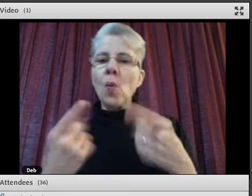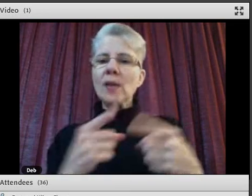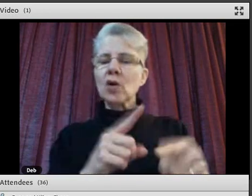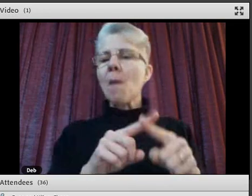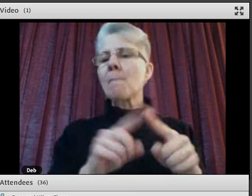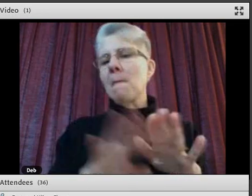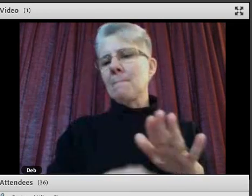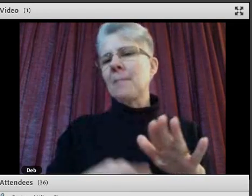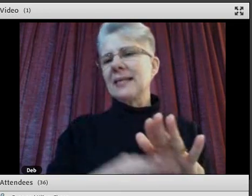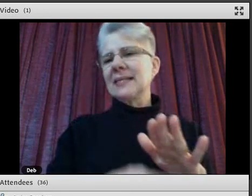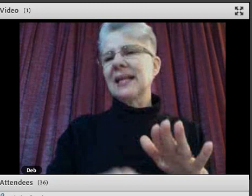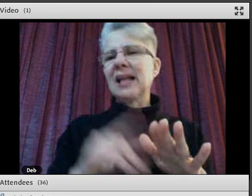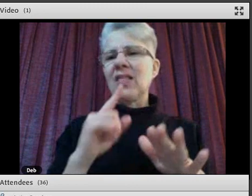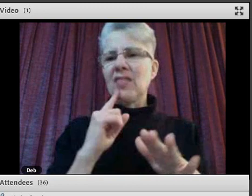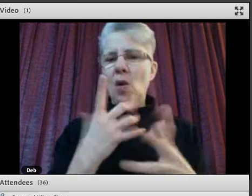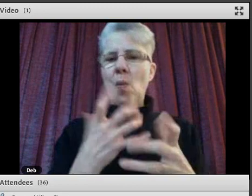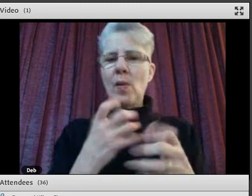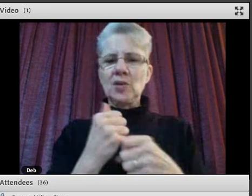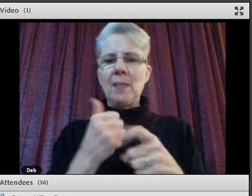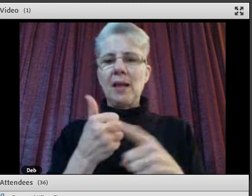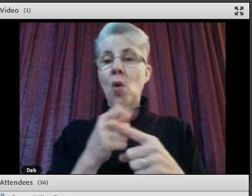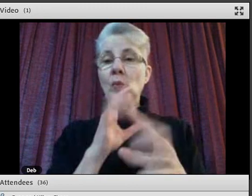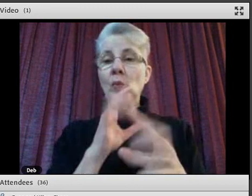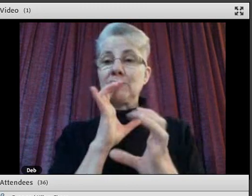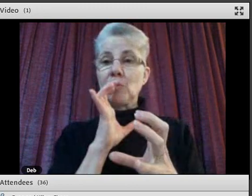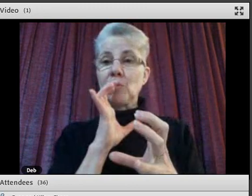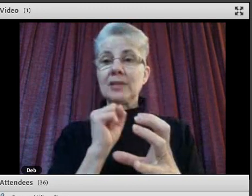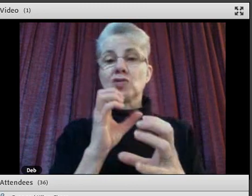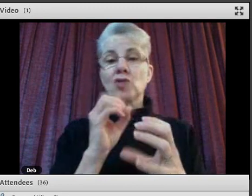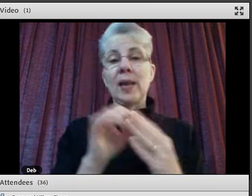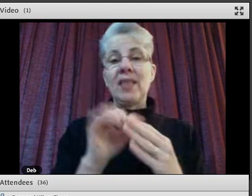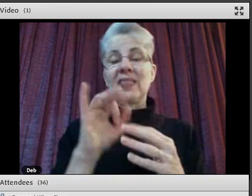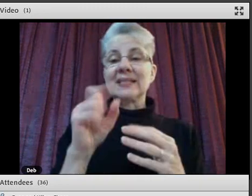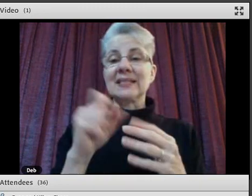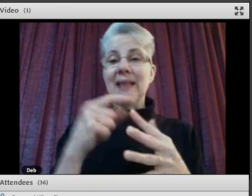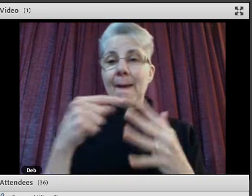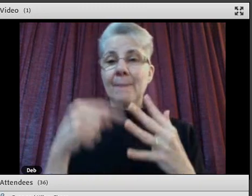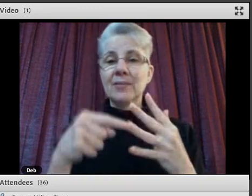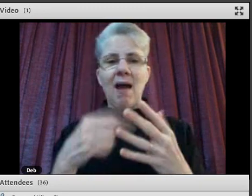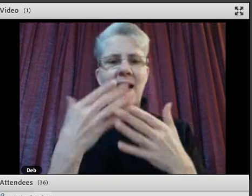but basically they're learning to make their own instruments. In the steps there for you I just broke down,